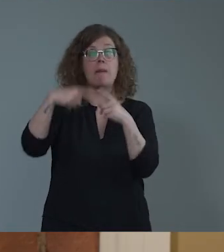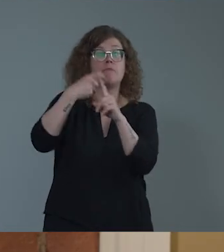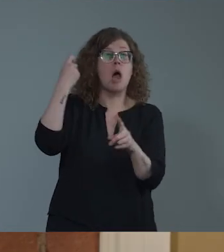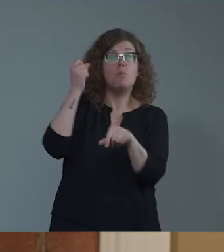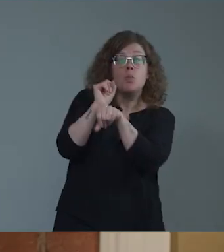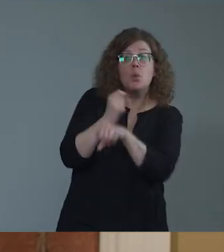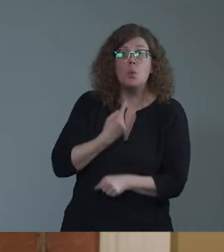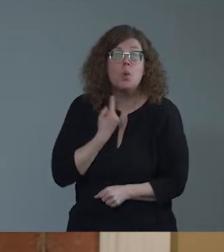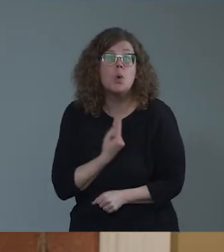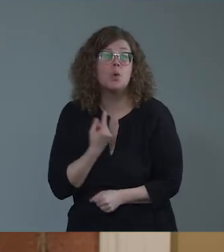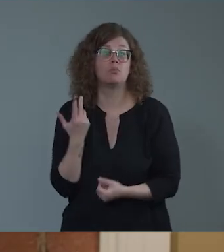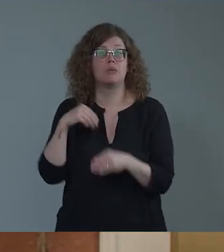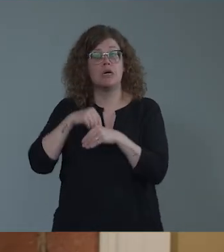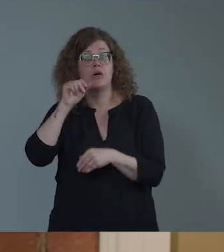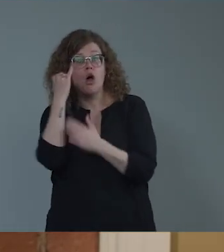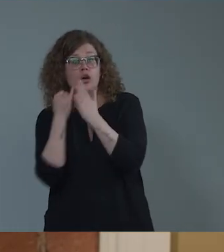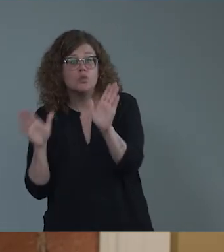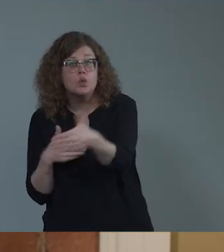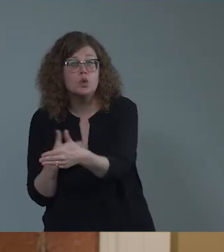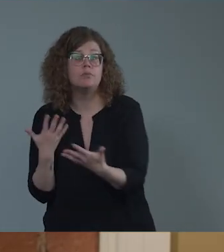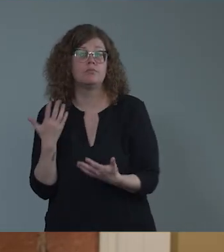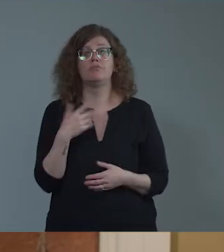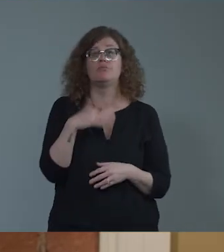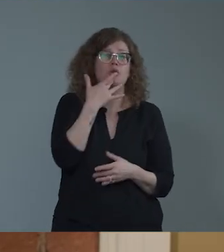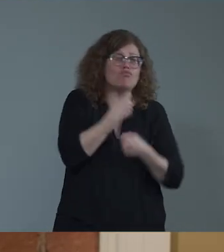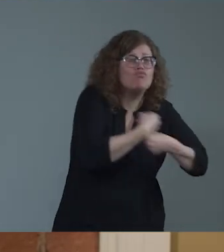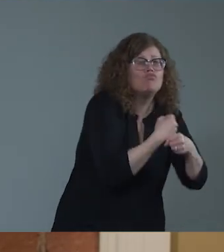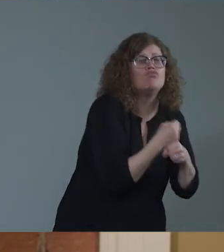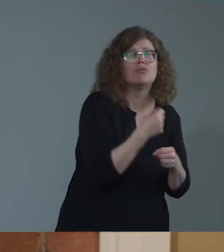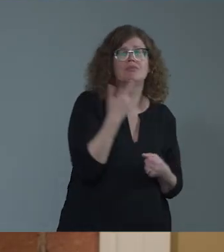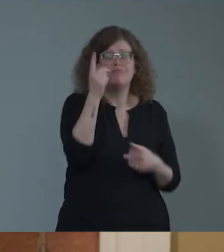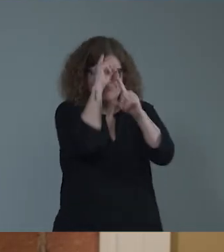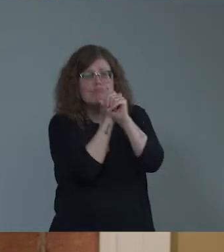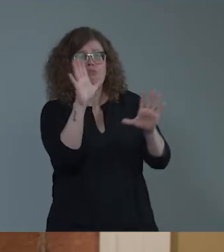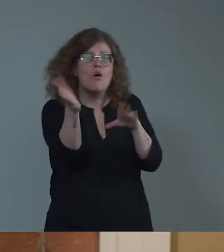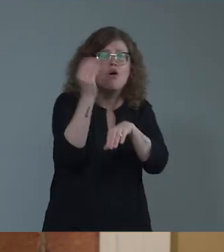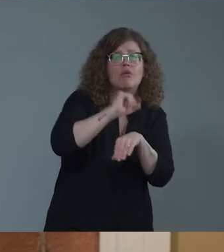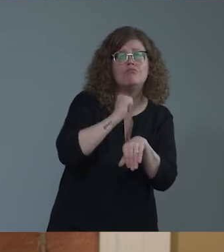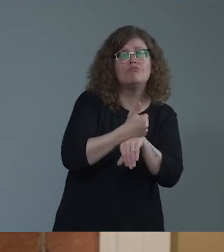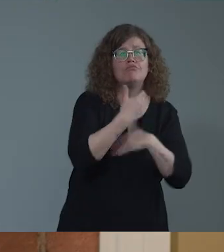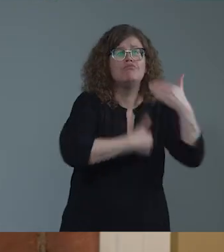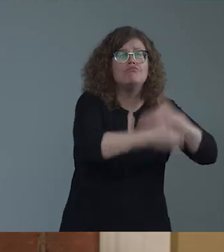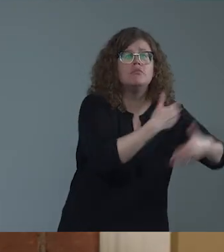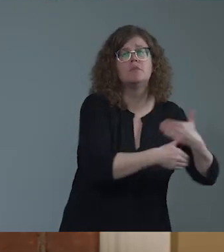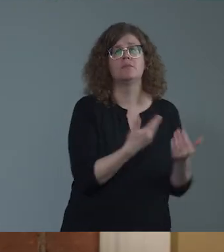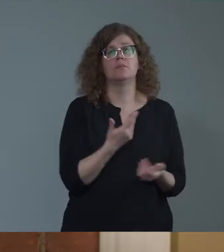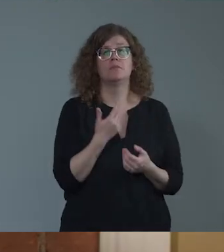in studios and perfect their own craft and their own vision and their own way. And so if you want to do a community engagement and you get an artist